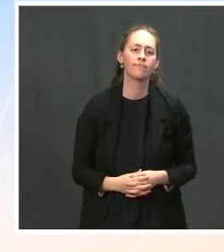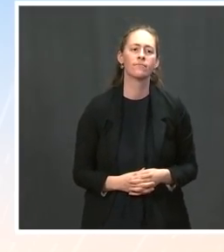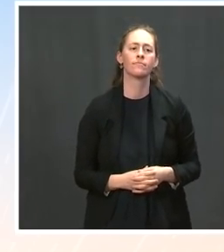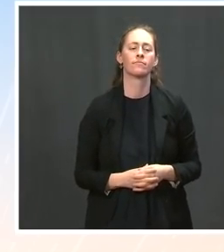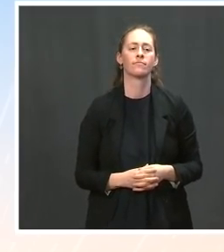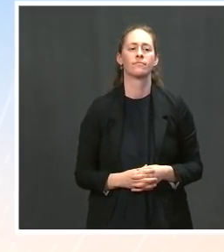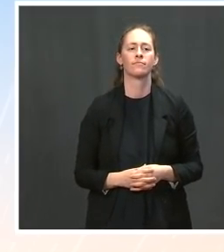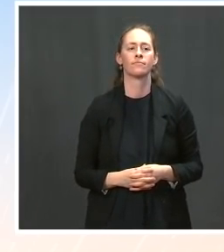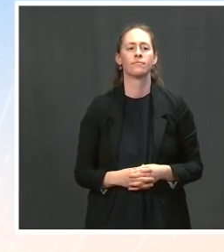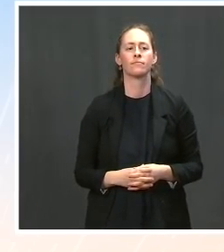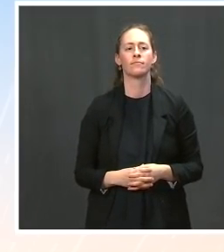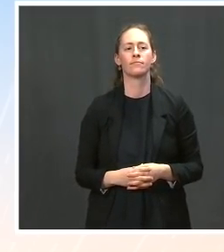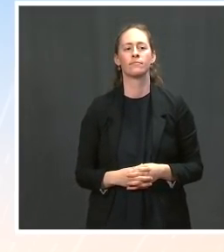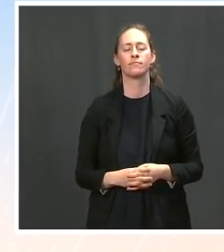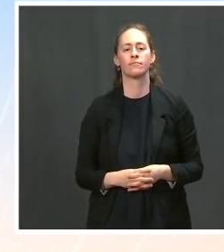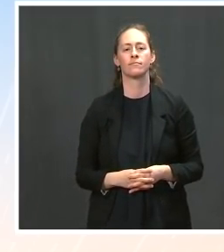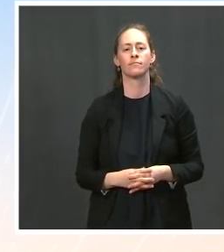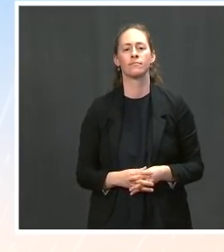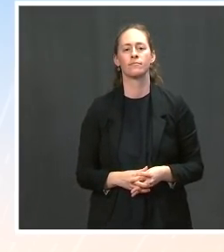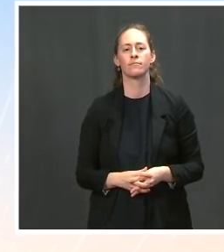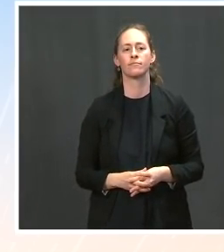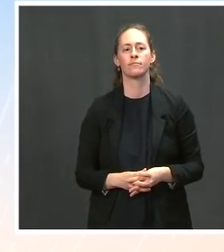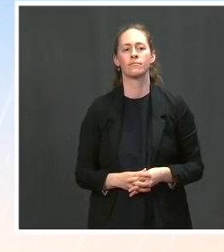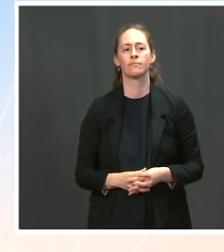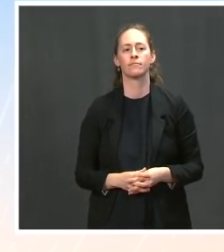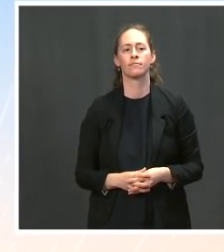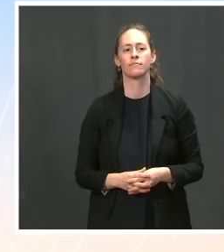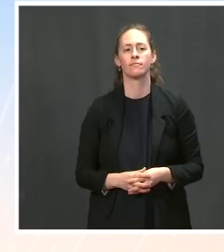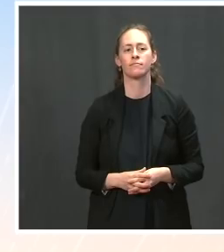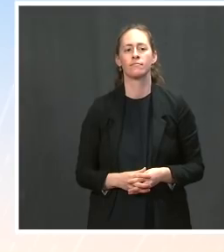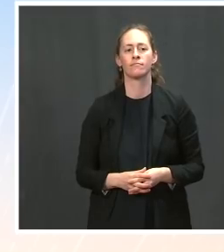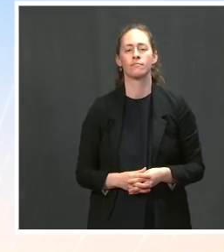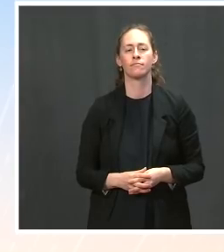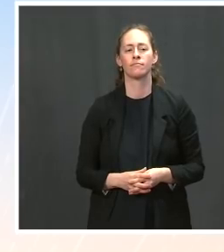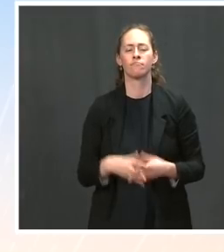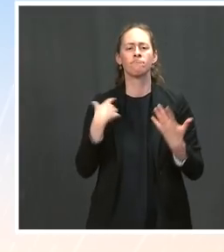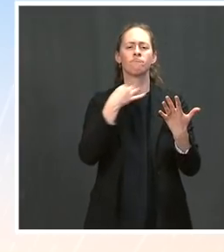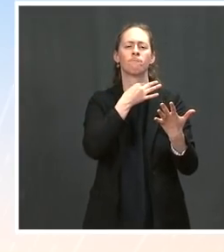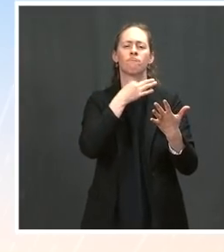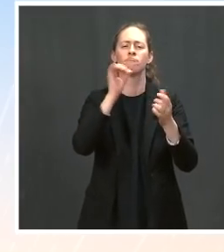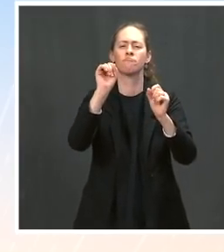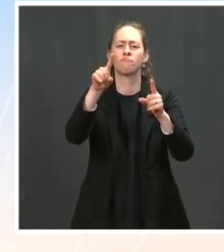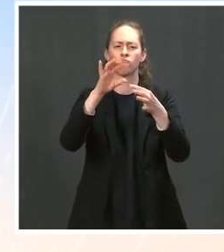on the traditional infrastructure portions of the President's job and infrastructure package are the payfors.